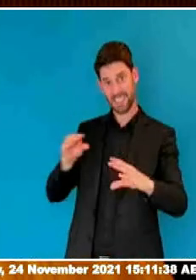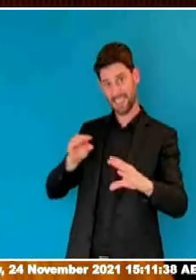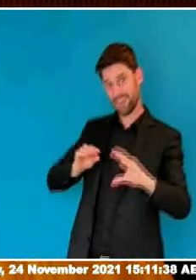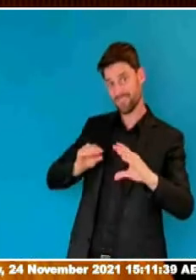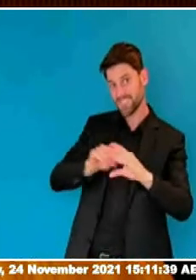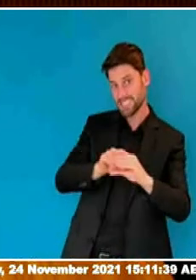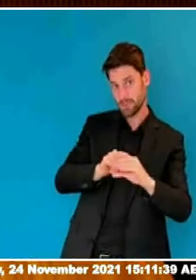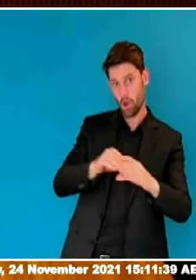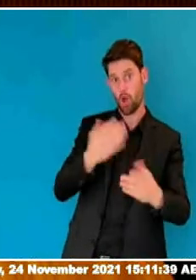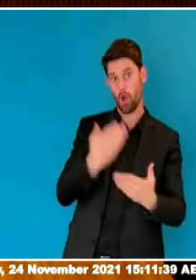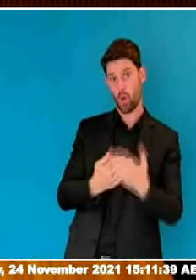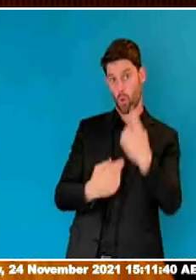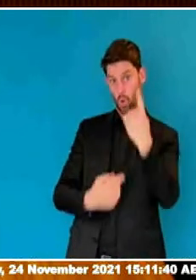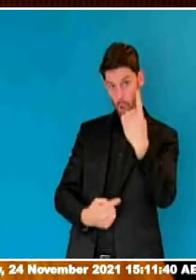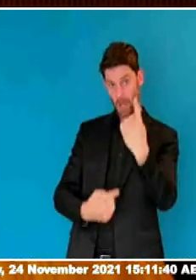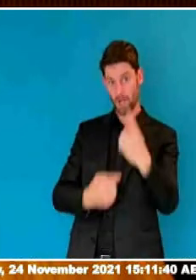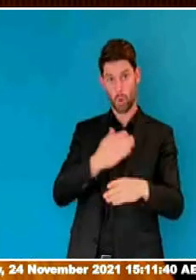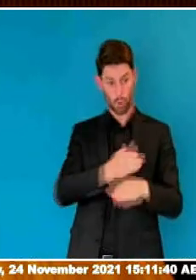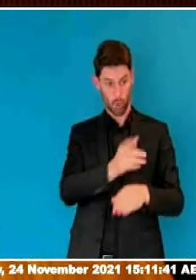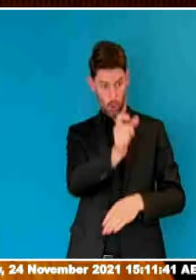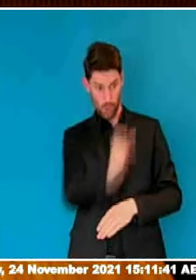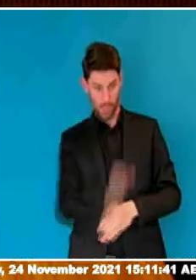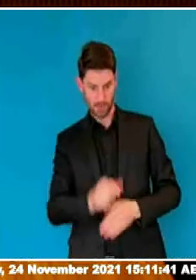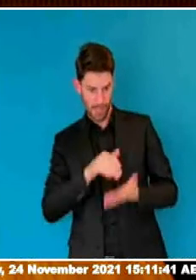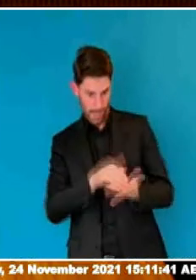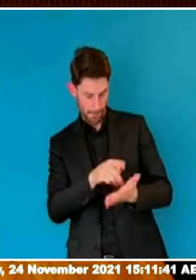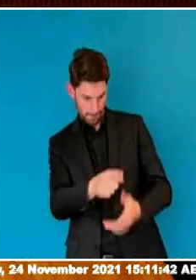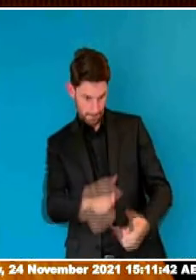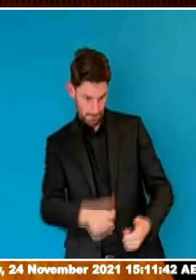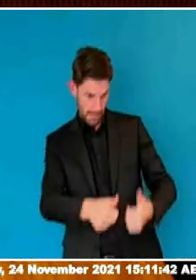in terms of rehabilitation and return to work? Yes, it is.